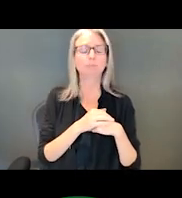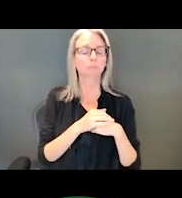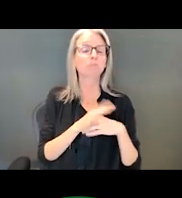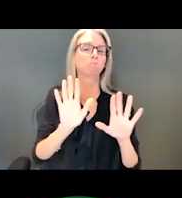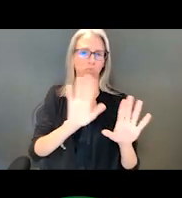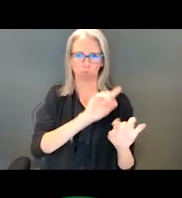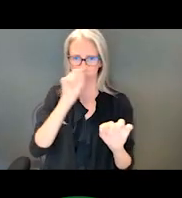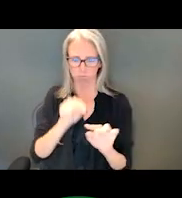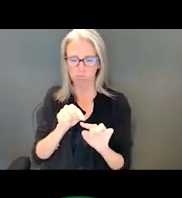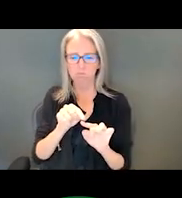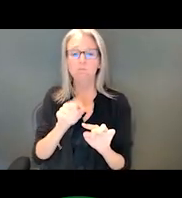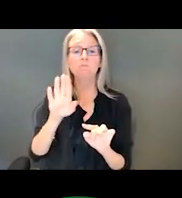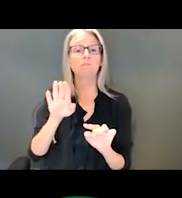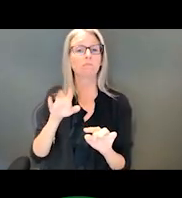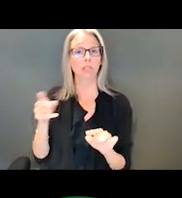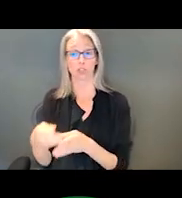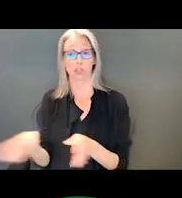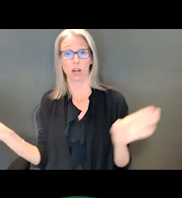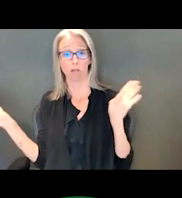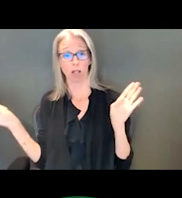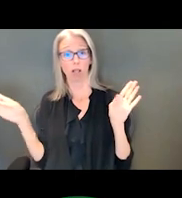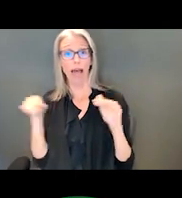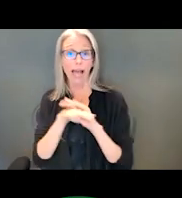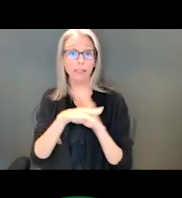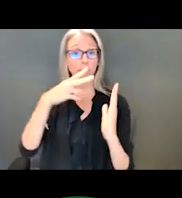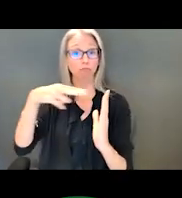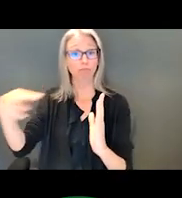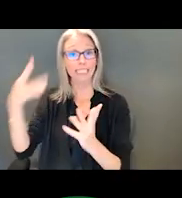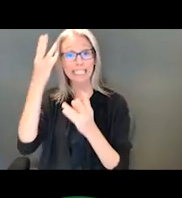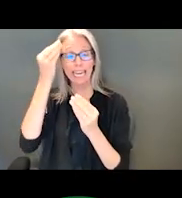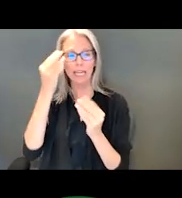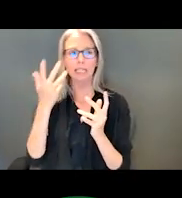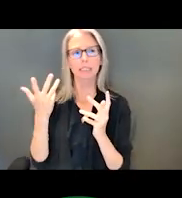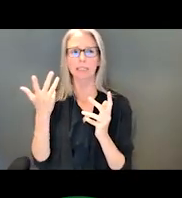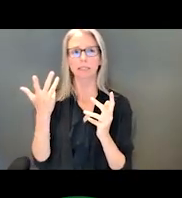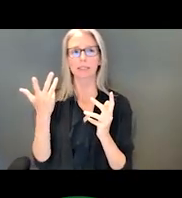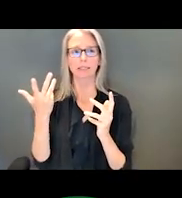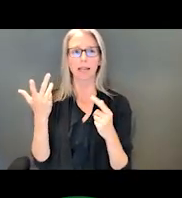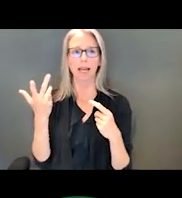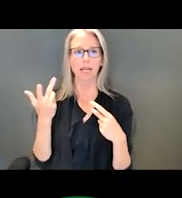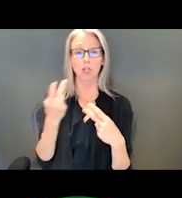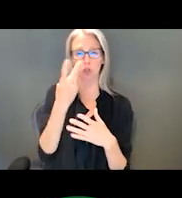Not included in this presentation is some of that amazing work that Dr. Hawk in the Berg Lab at U NBC is doing.